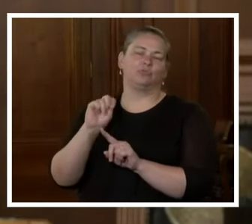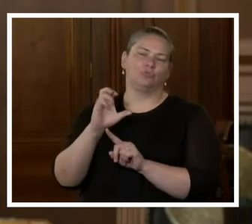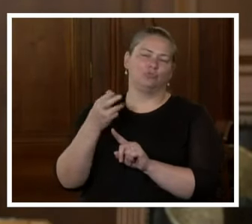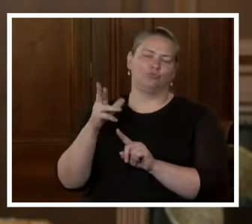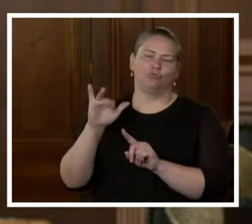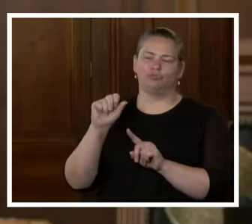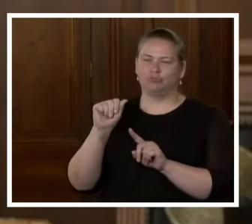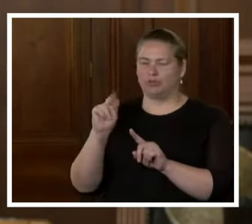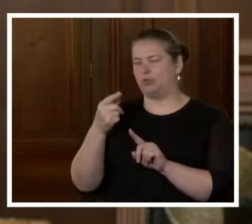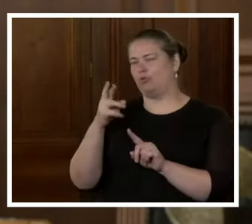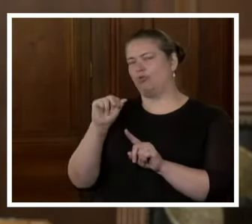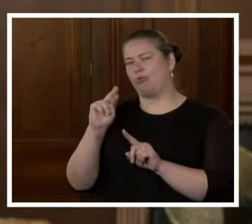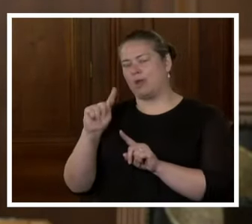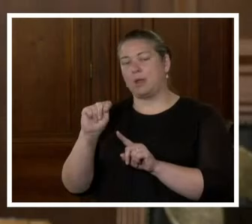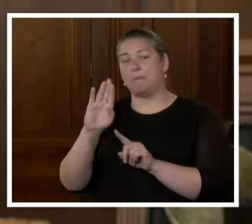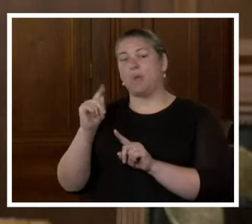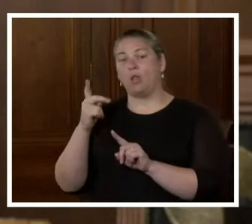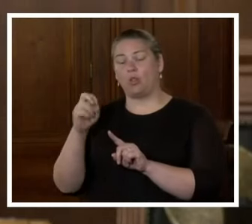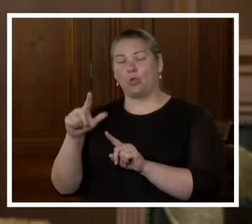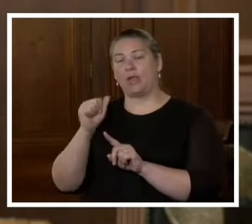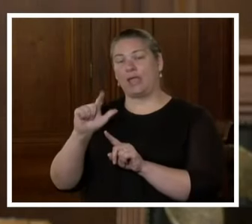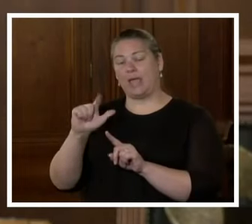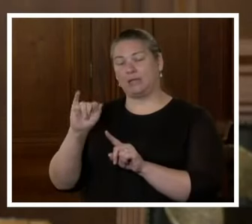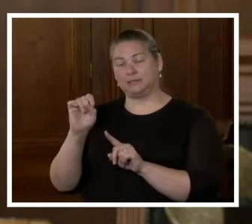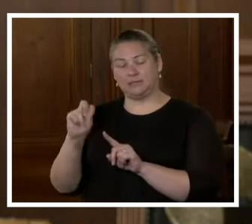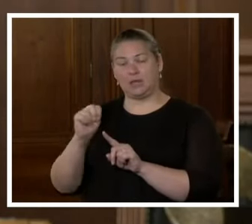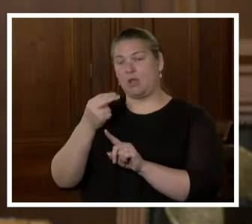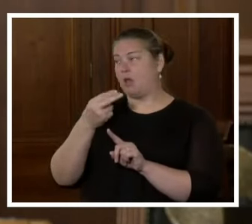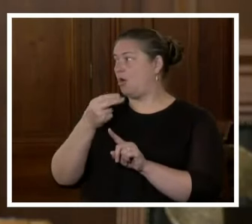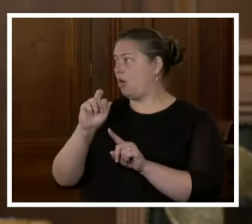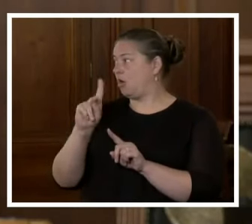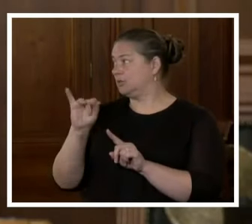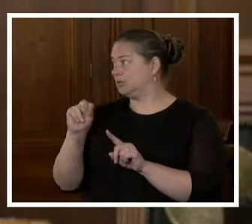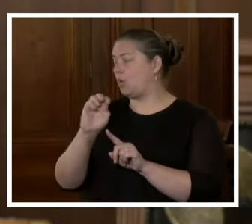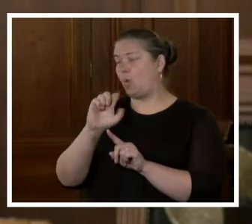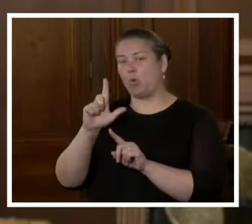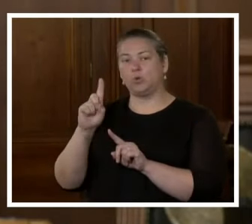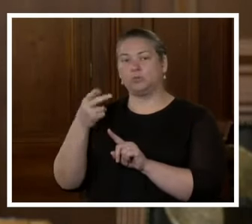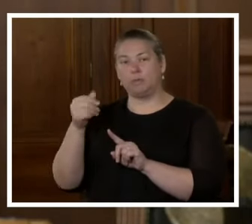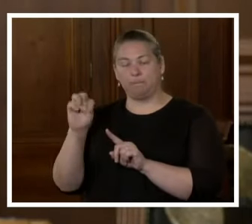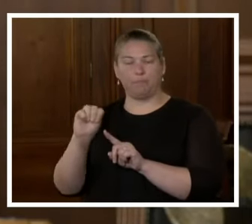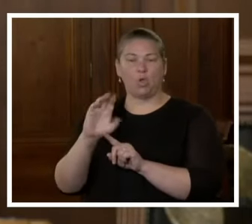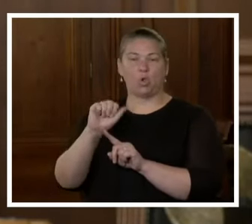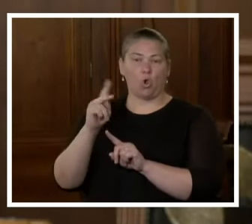WOMAN FROM GALLATIN. NINE-MONTH-OLD LITTLE GIRL FROM